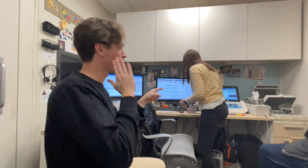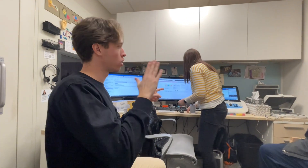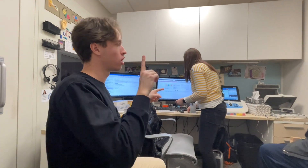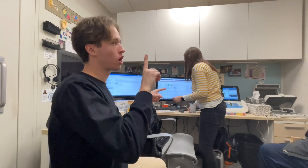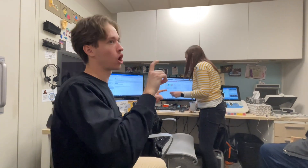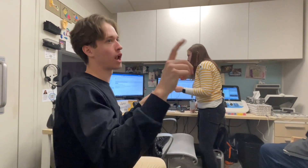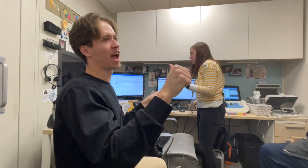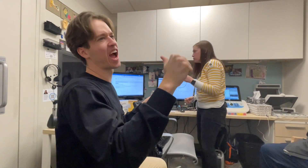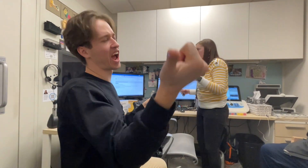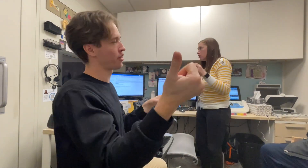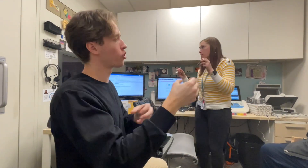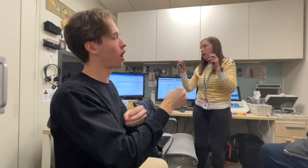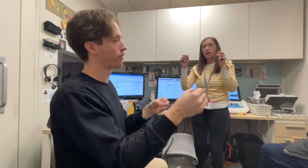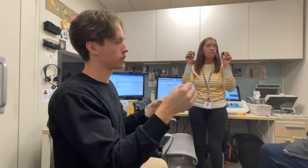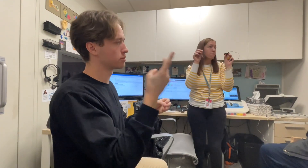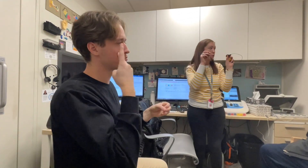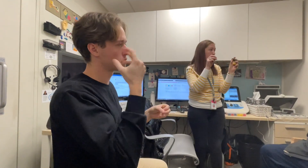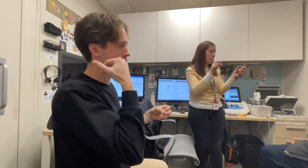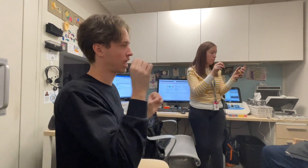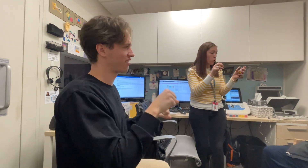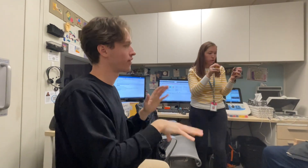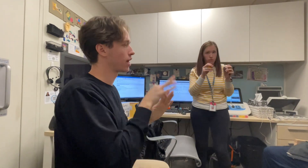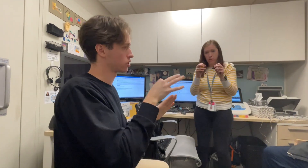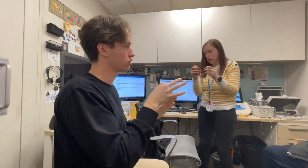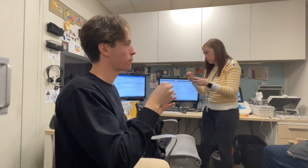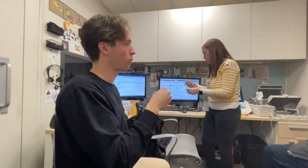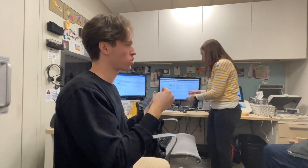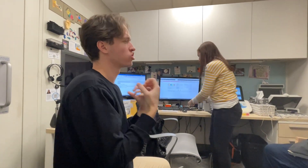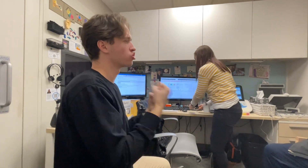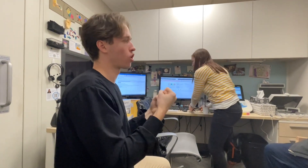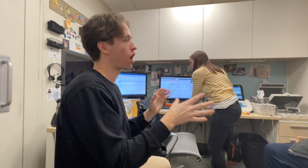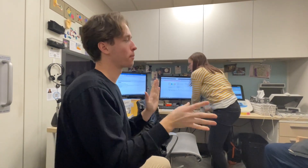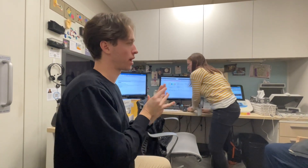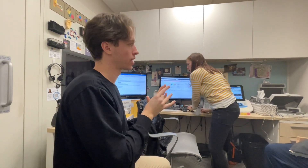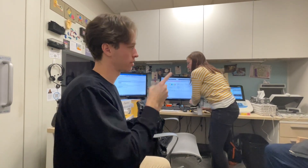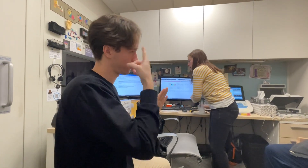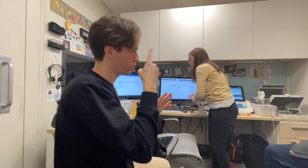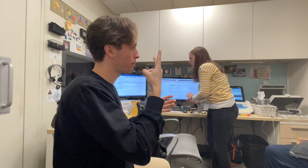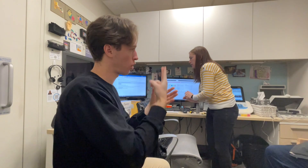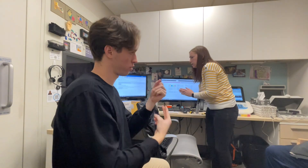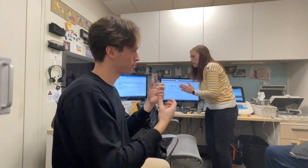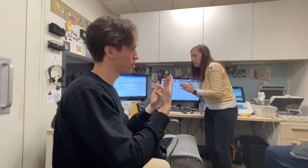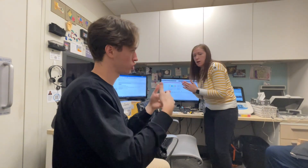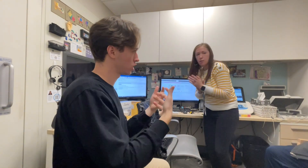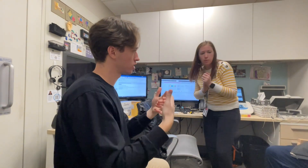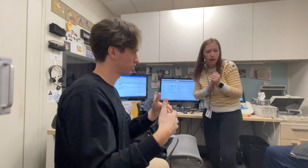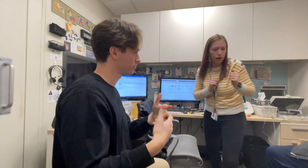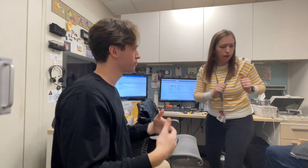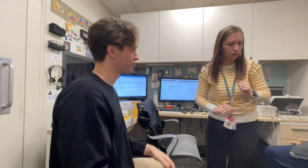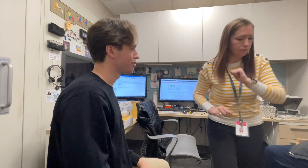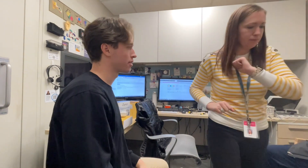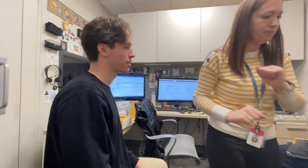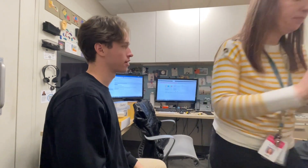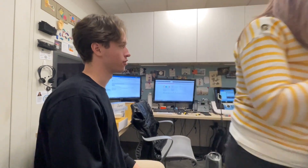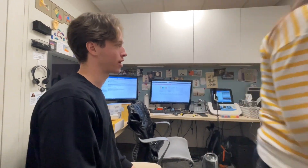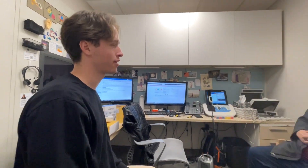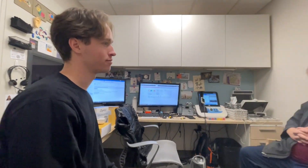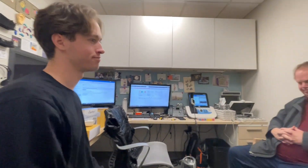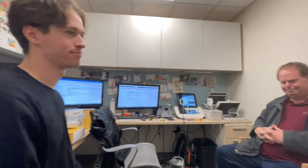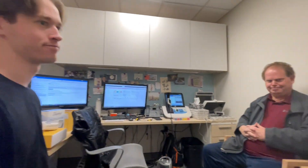see if I can find a stronger magnet for both of these okay and then be back okay